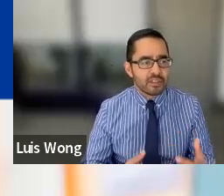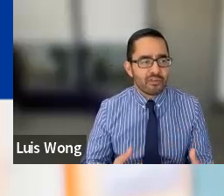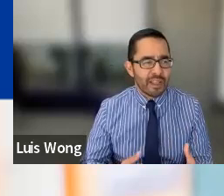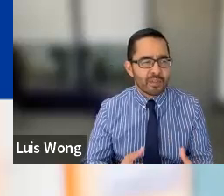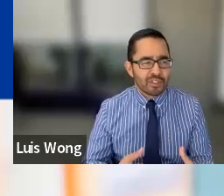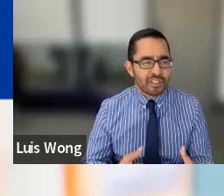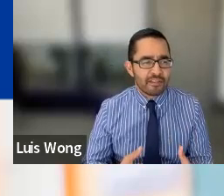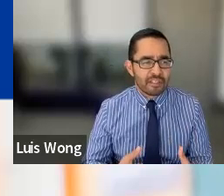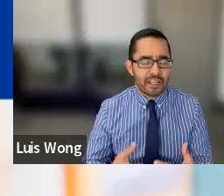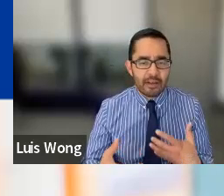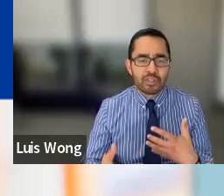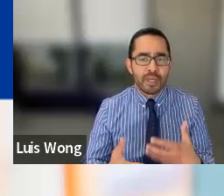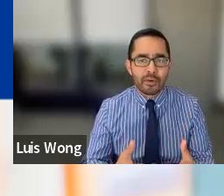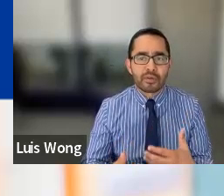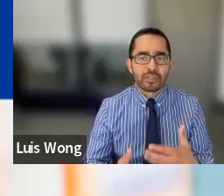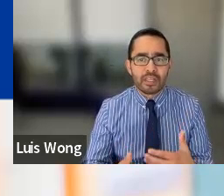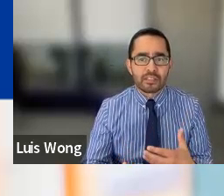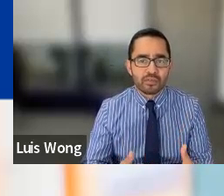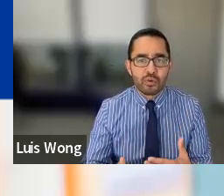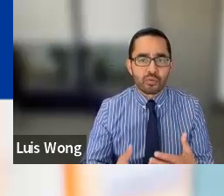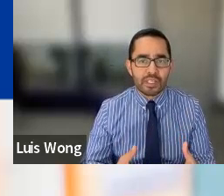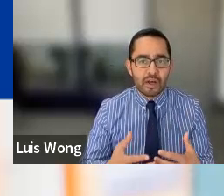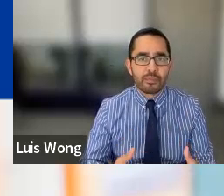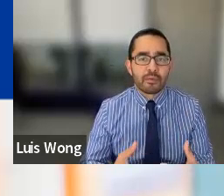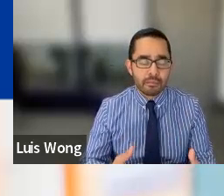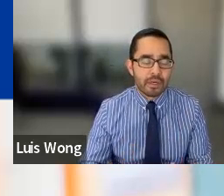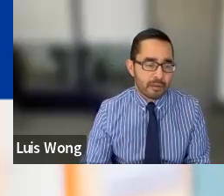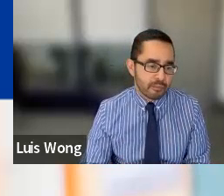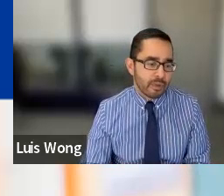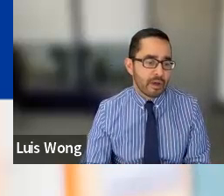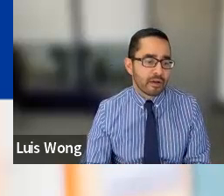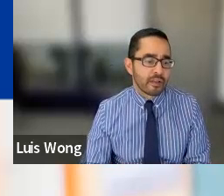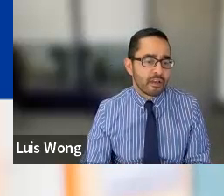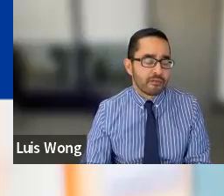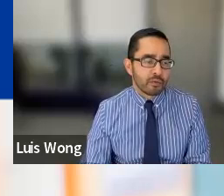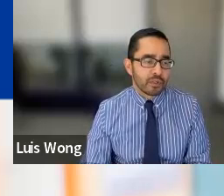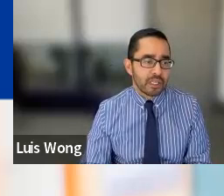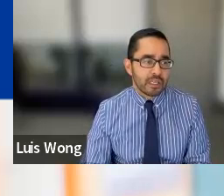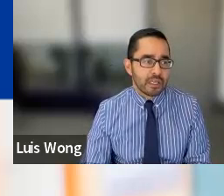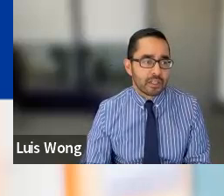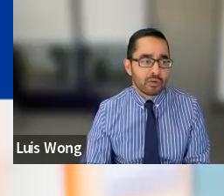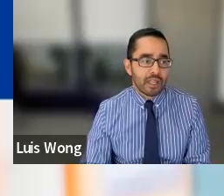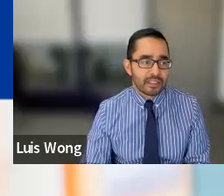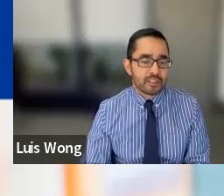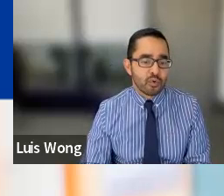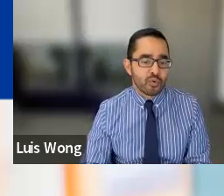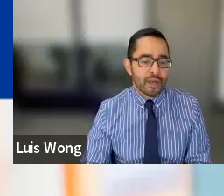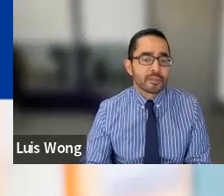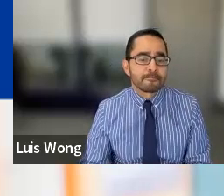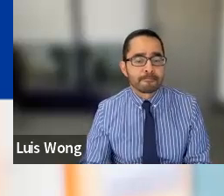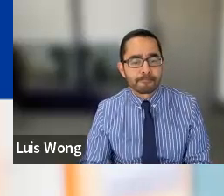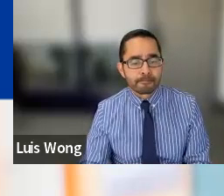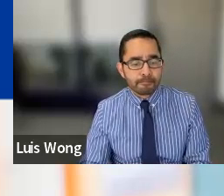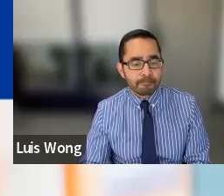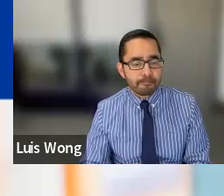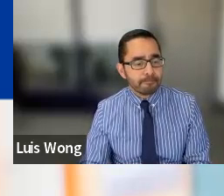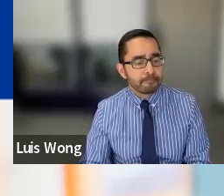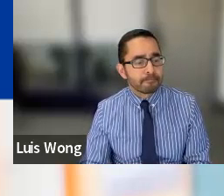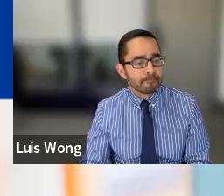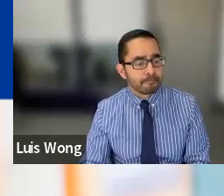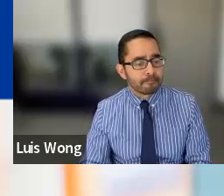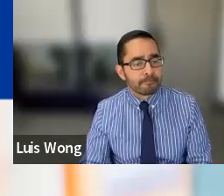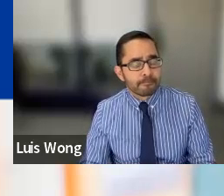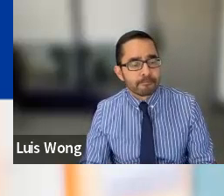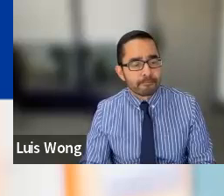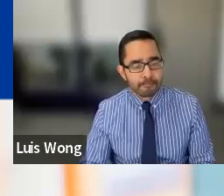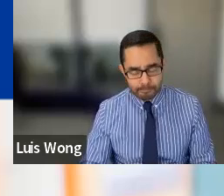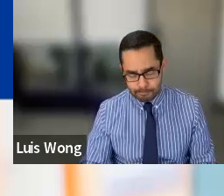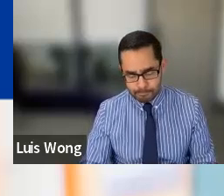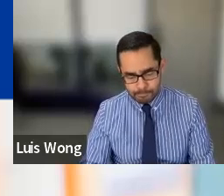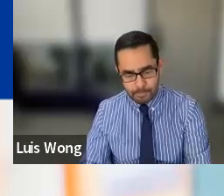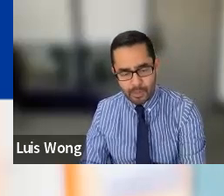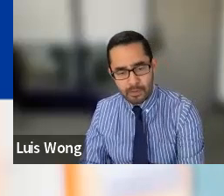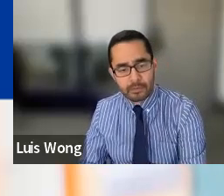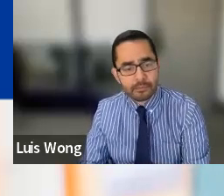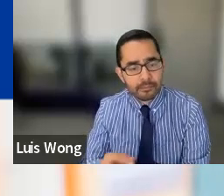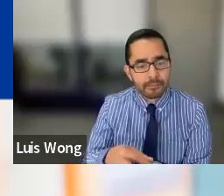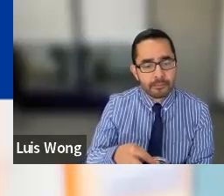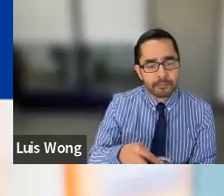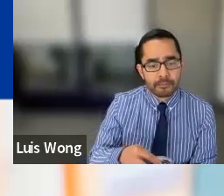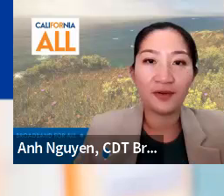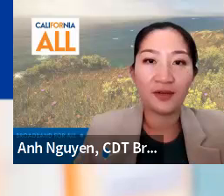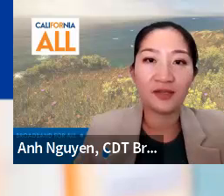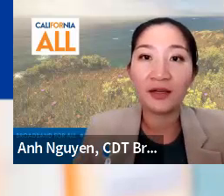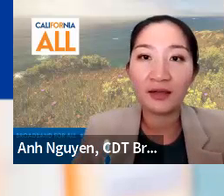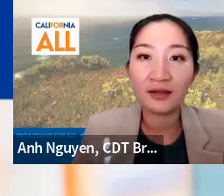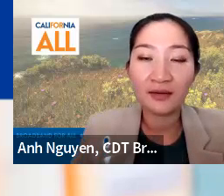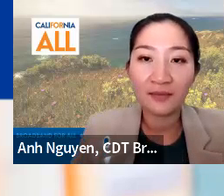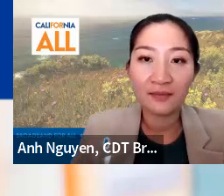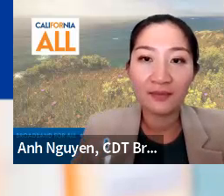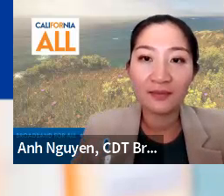our families just have these language barriers that Don't really help them fully utilize